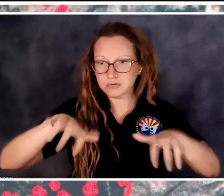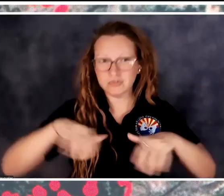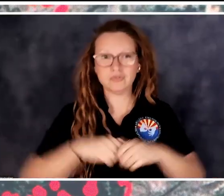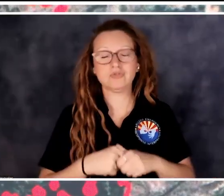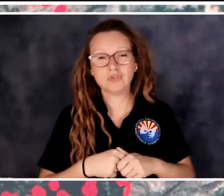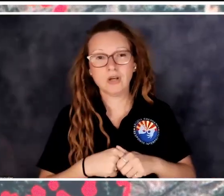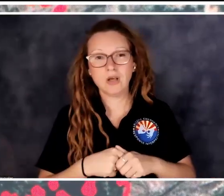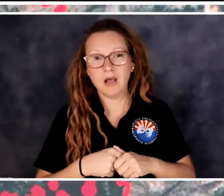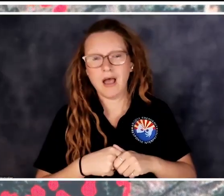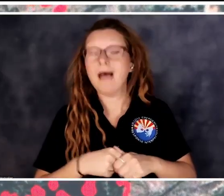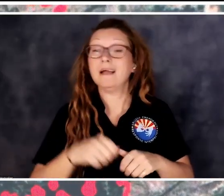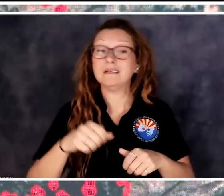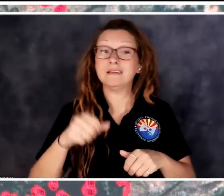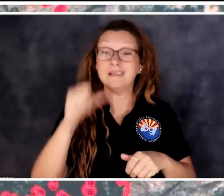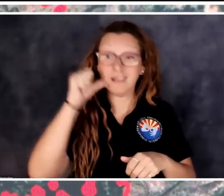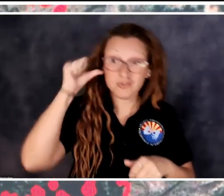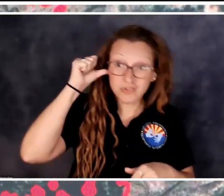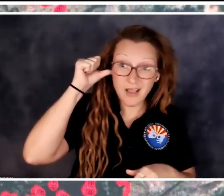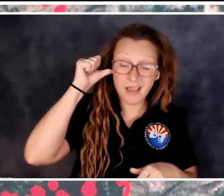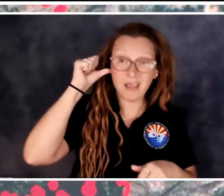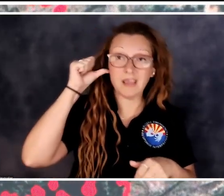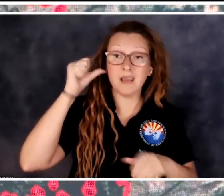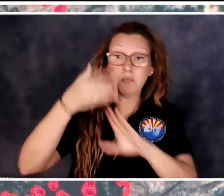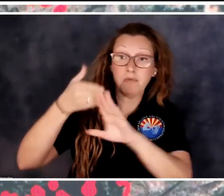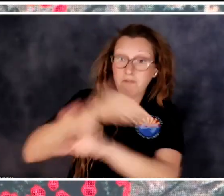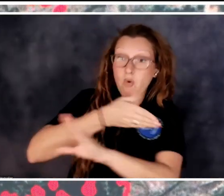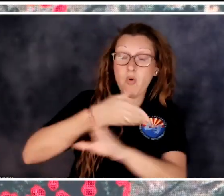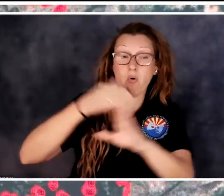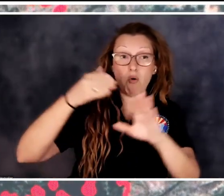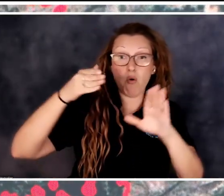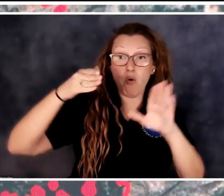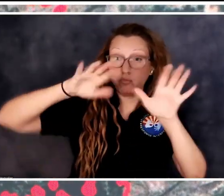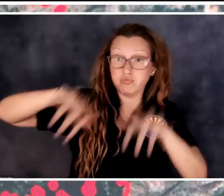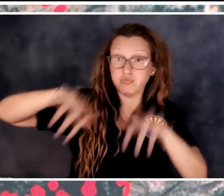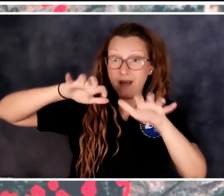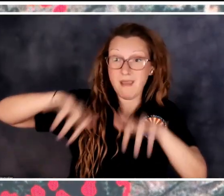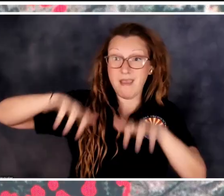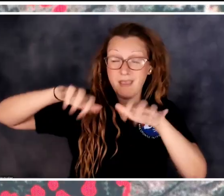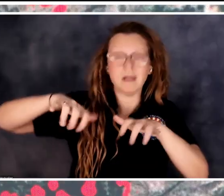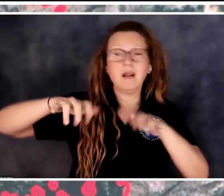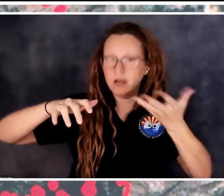And yesterday in that area in front of that precipitation with the outflow winds from the